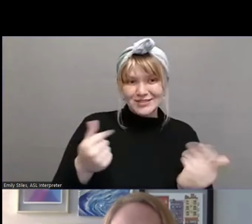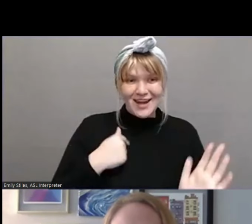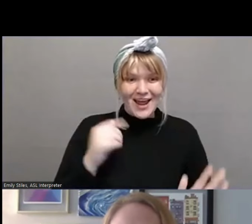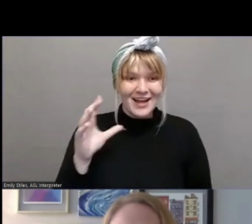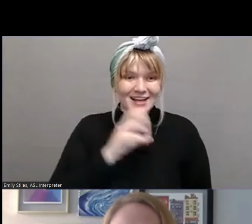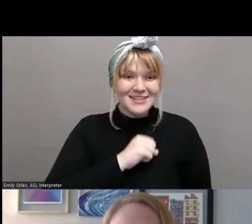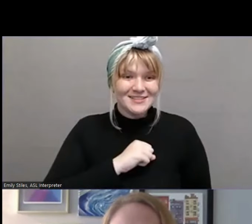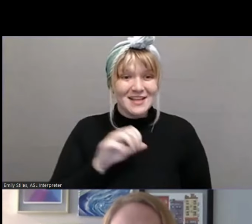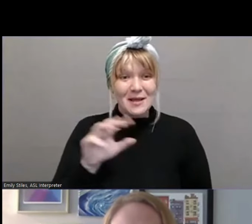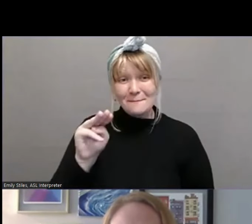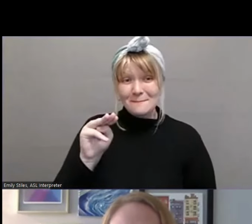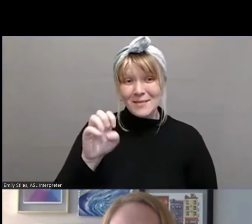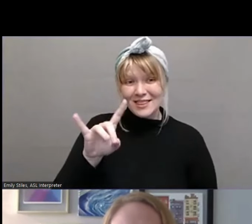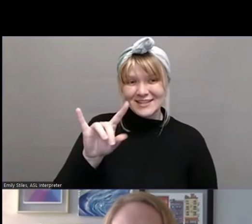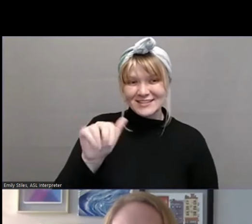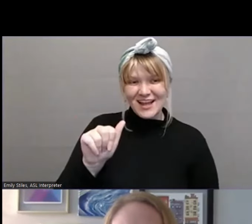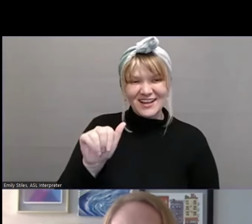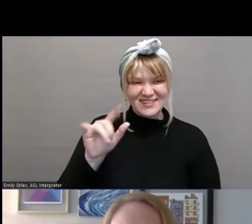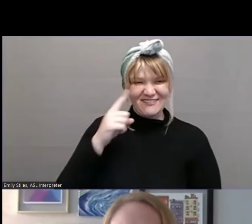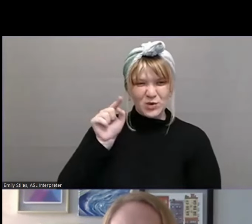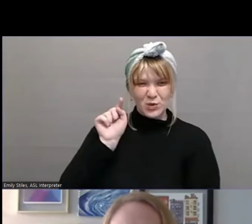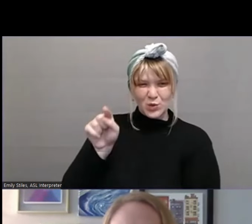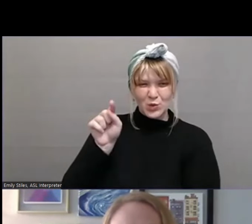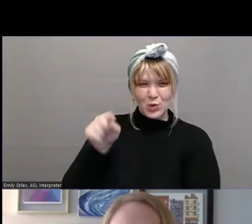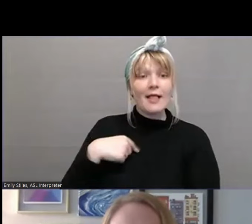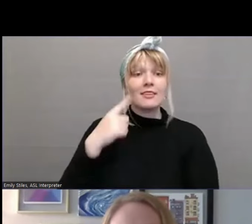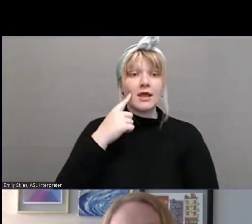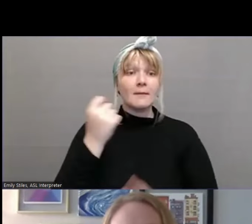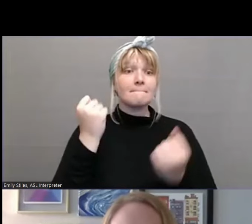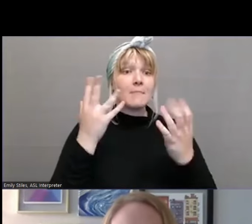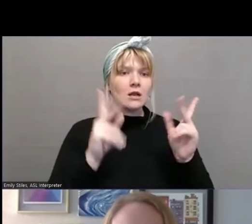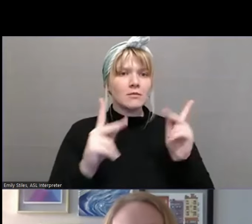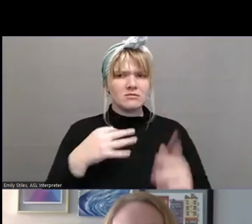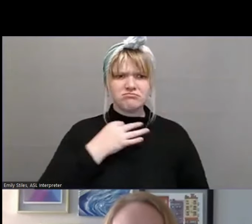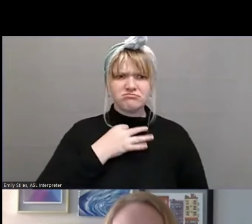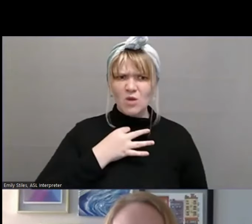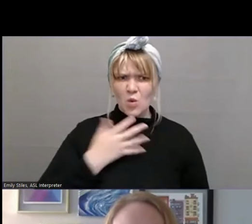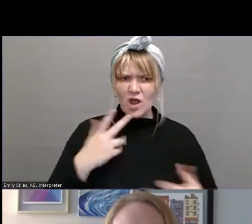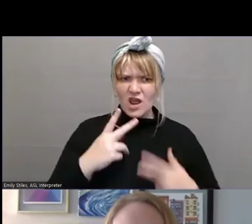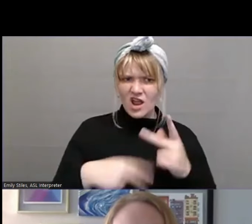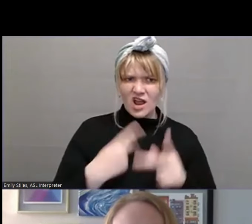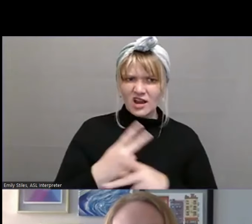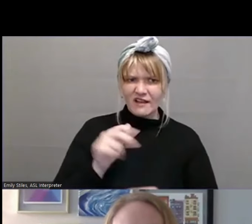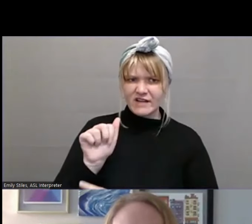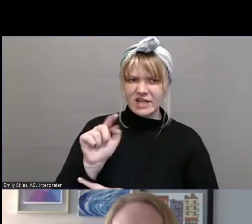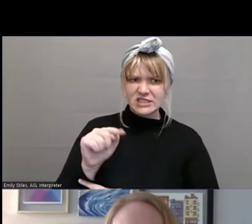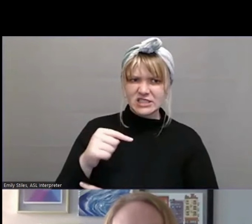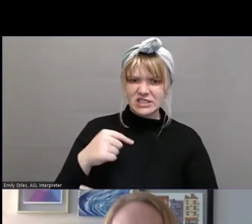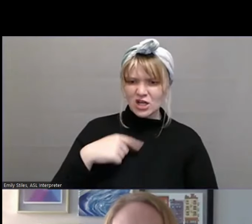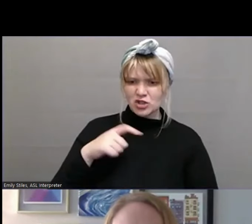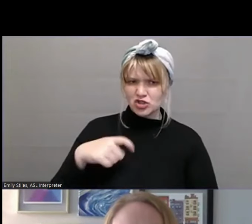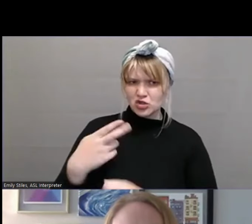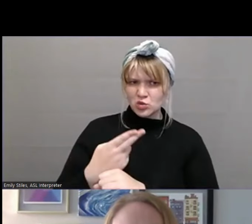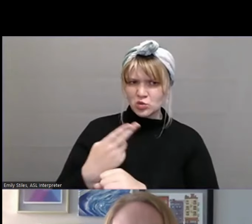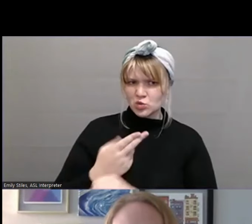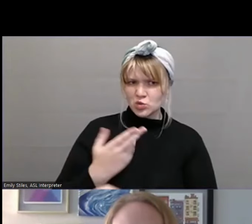I think a lot of people are wondering what kind of AT should be used in some of these